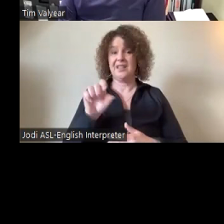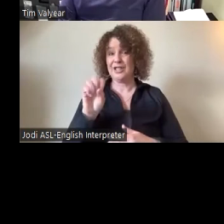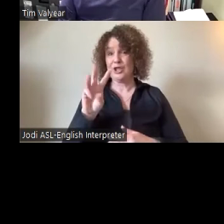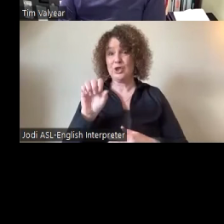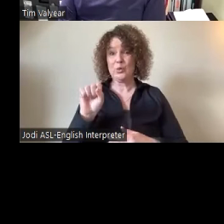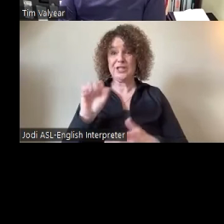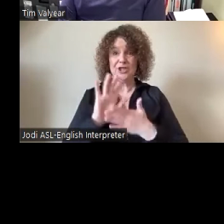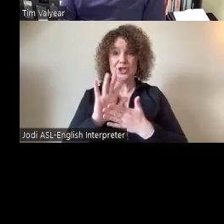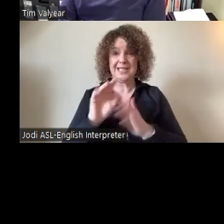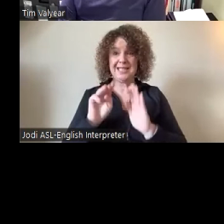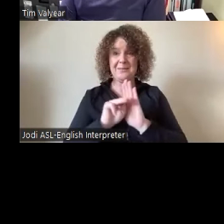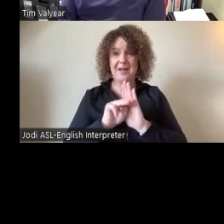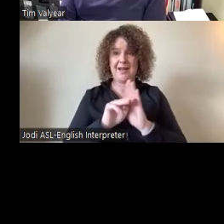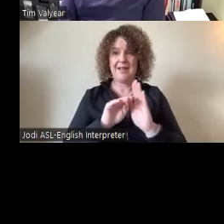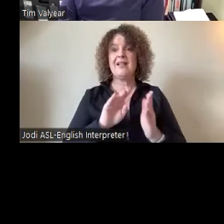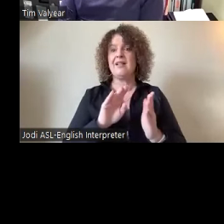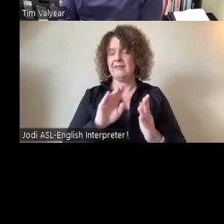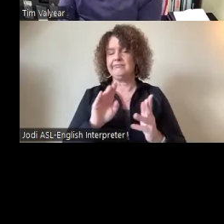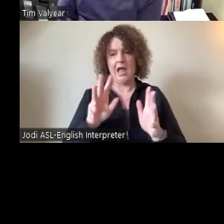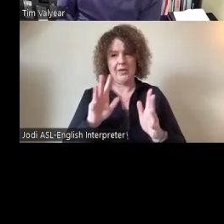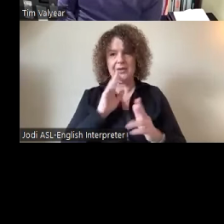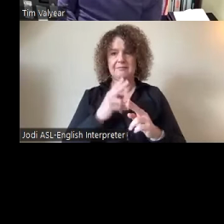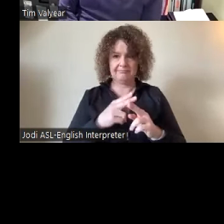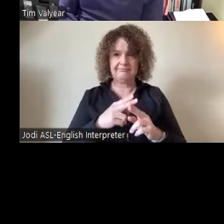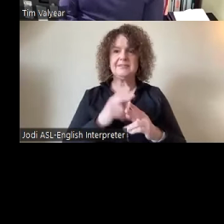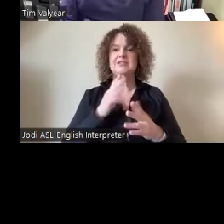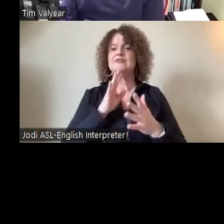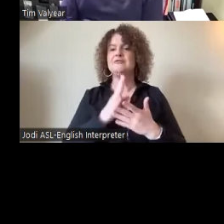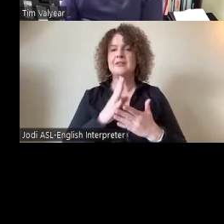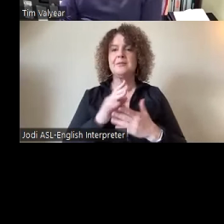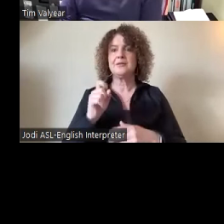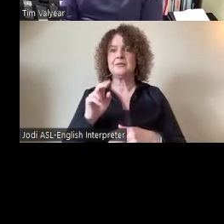99. So again, we talked all about that. COVID-19 vaccinations provide protection. Swiss cheese